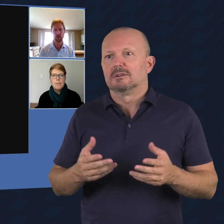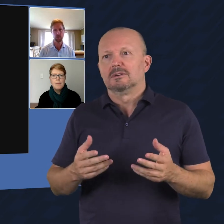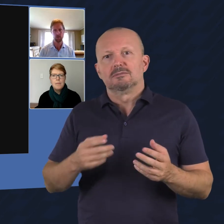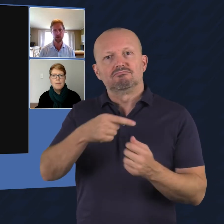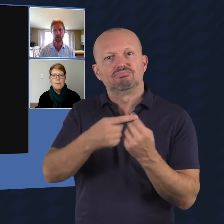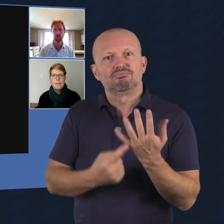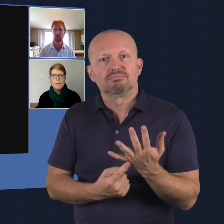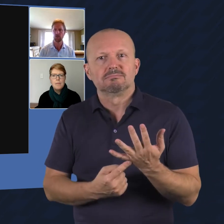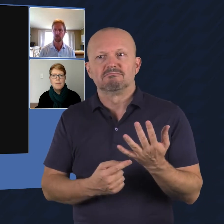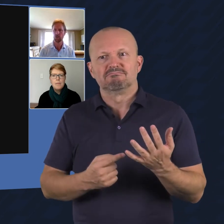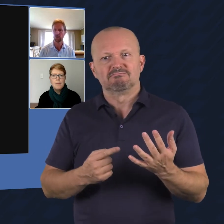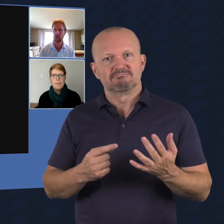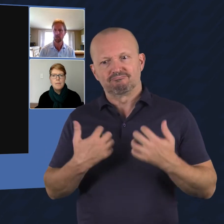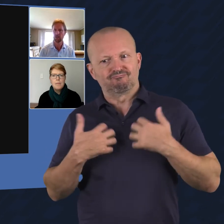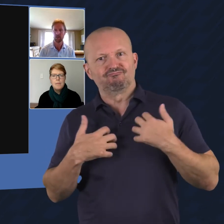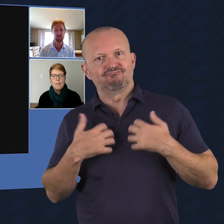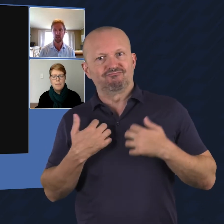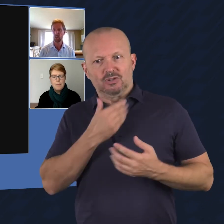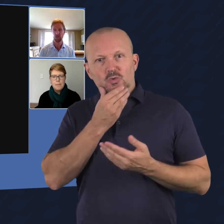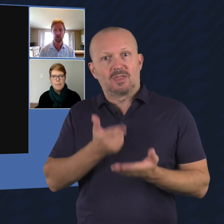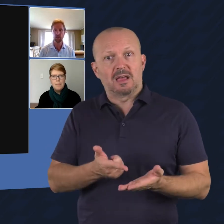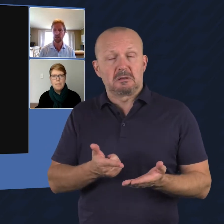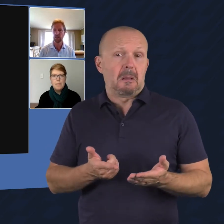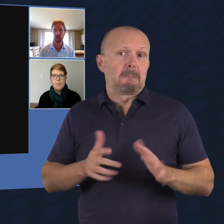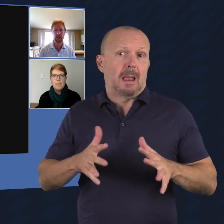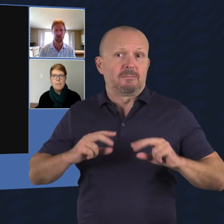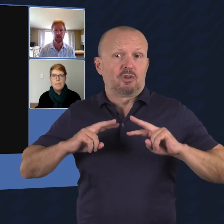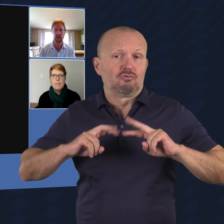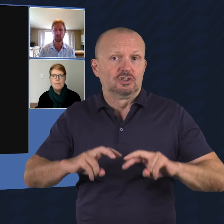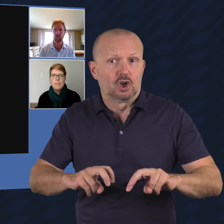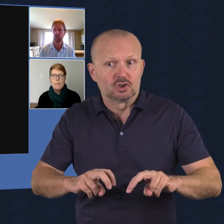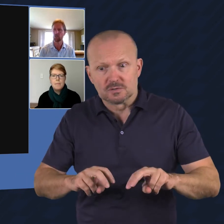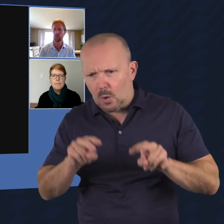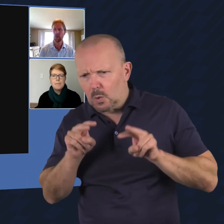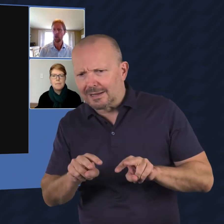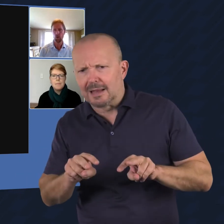musicians wanting to try new arrangements, researchers studying electronic dance music history,